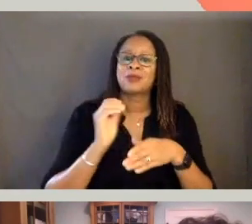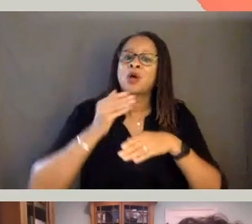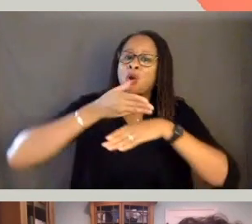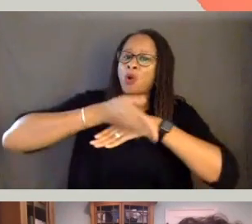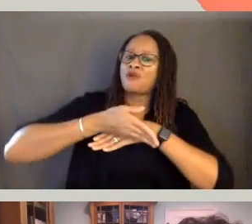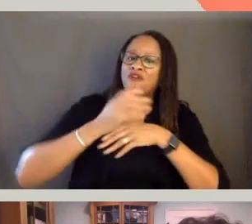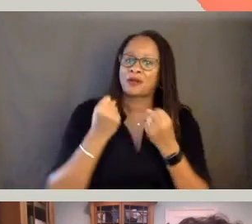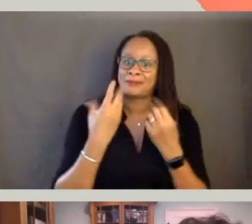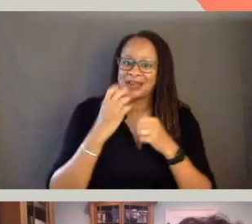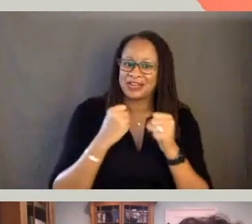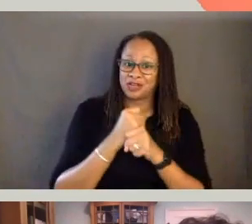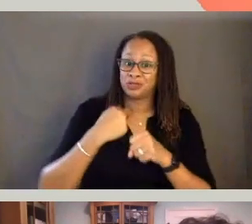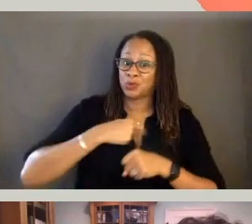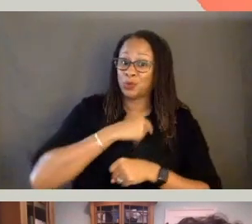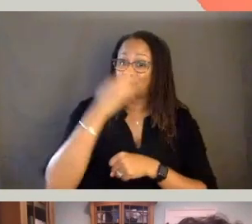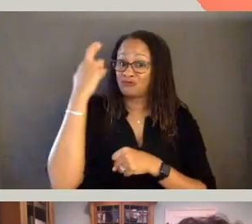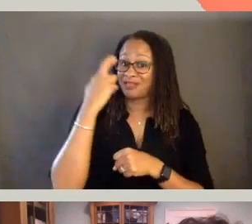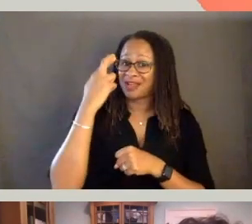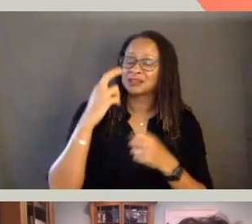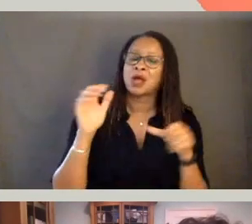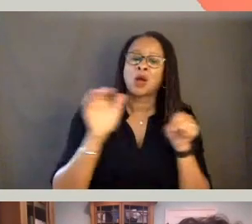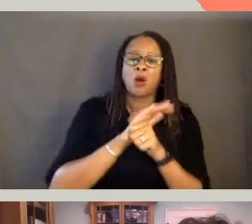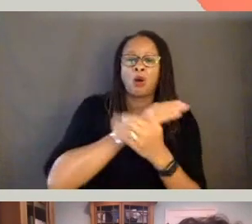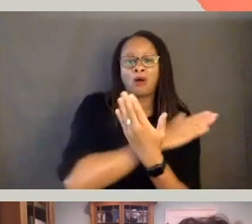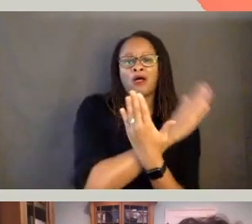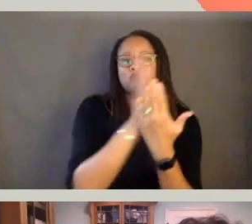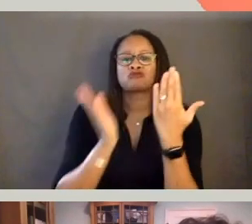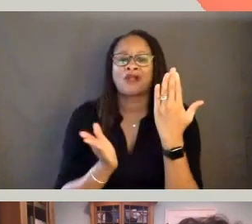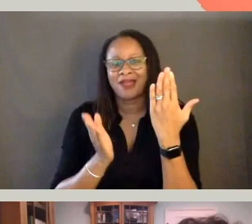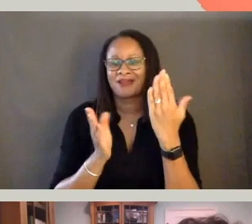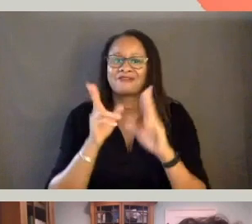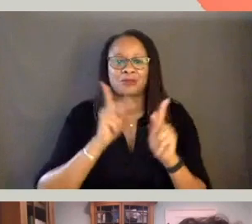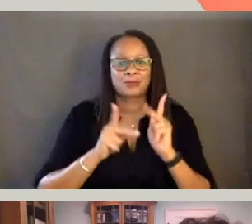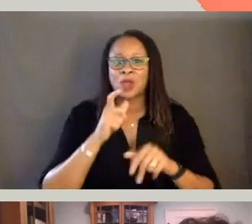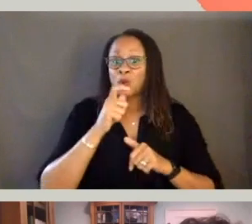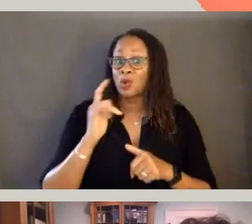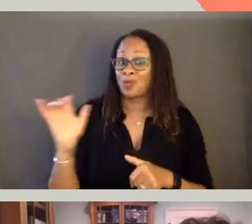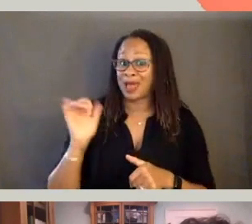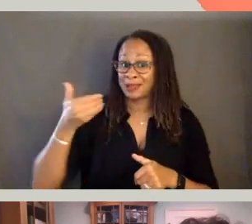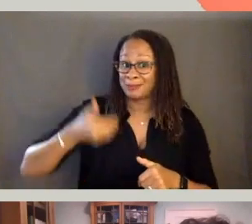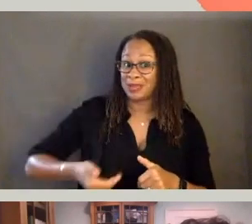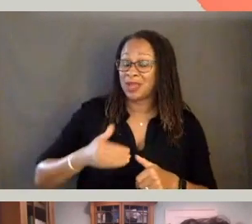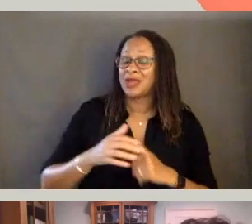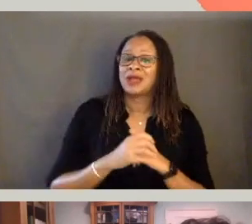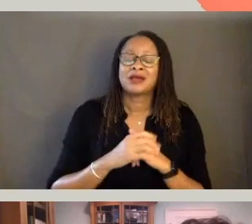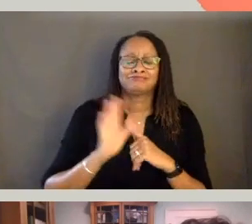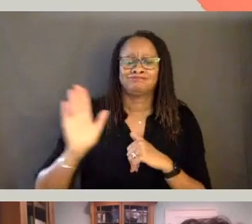we realized that there's a whole array of folks who like me, whose stories aren't,